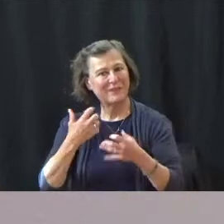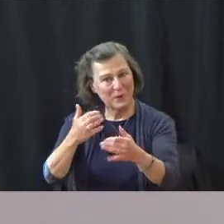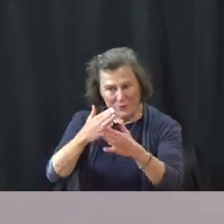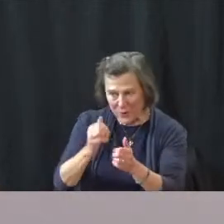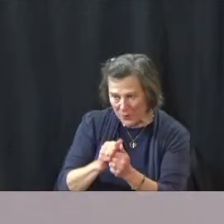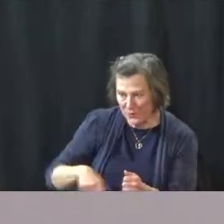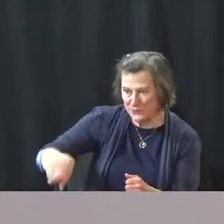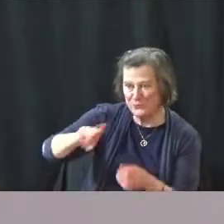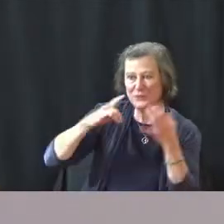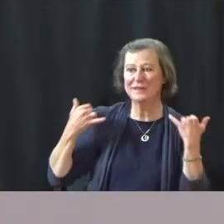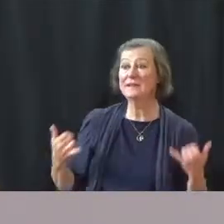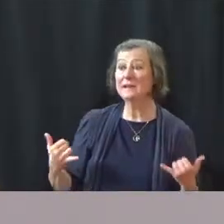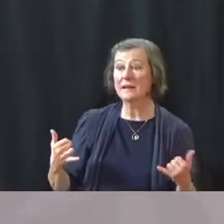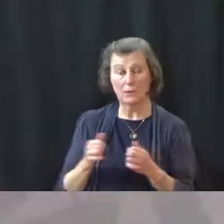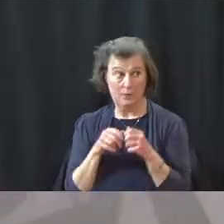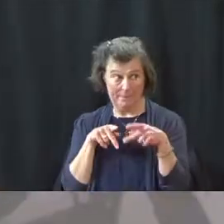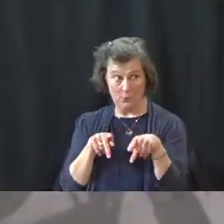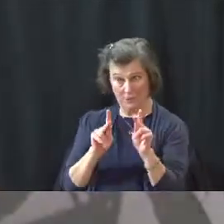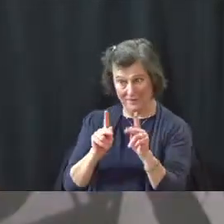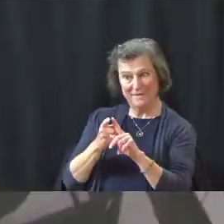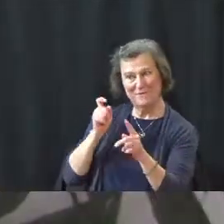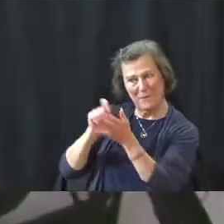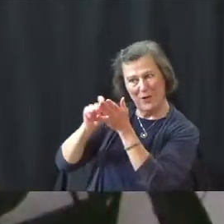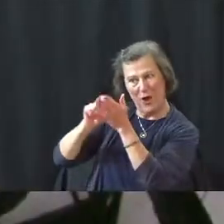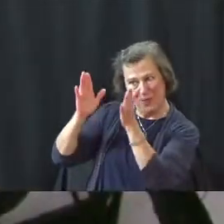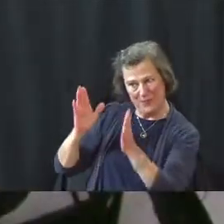now with permission from the author.